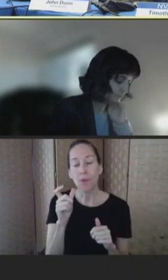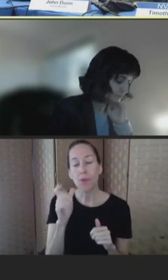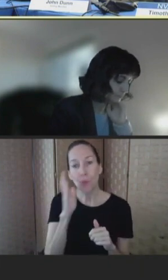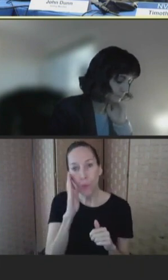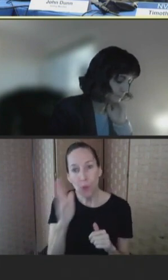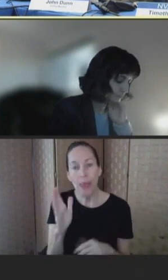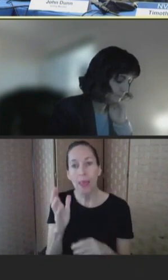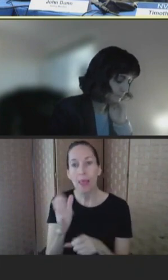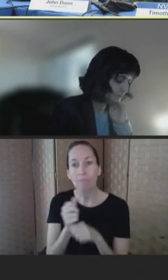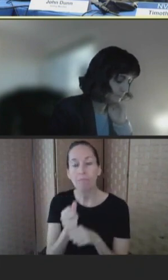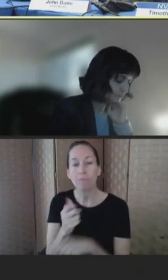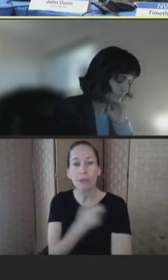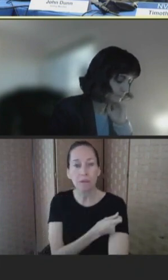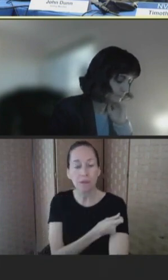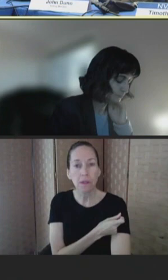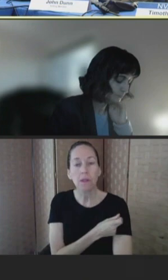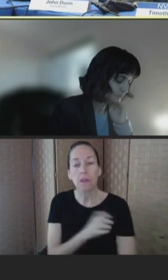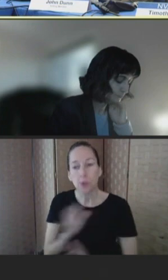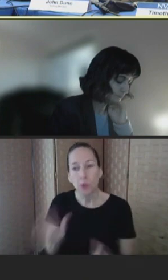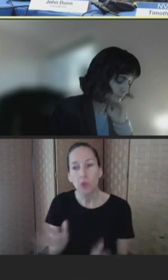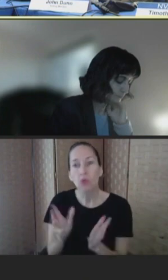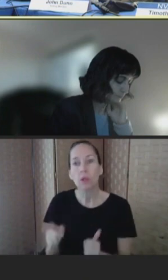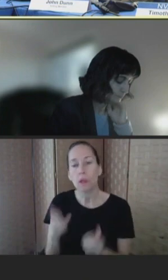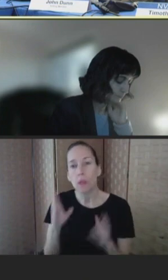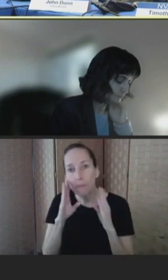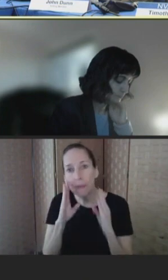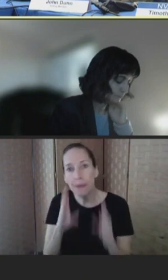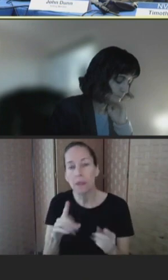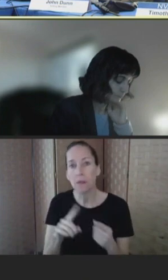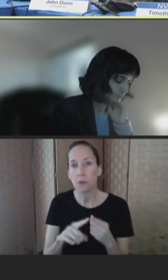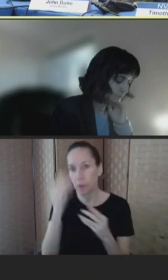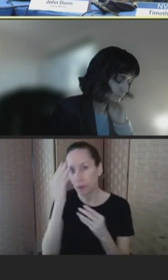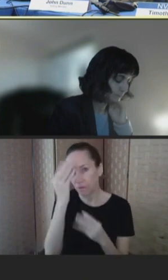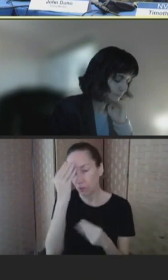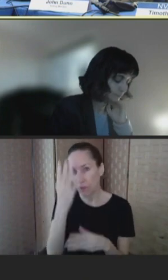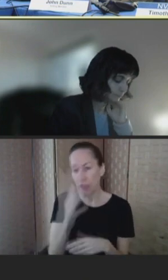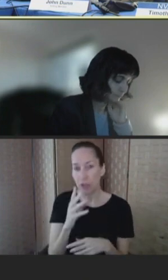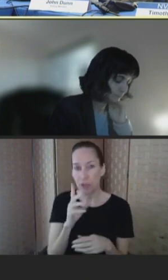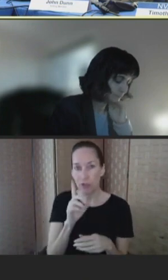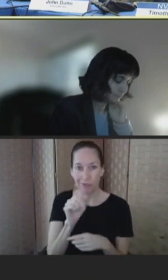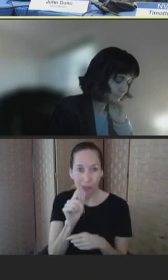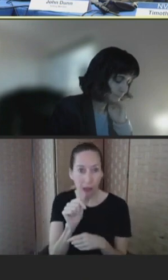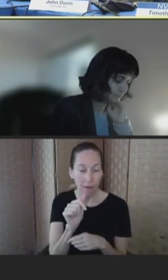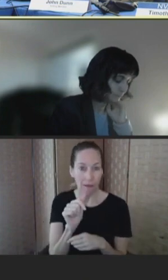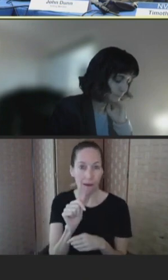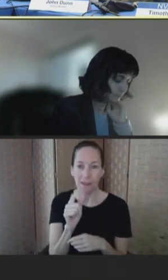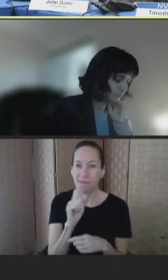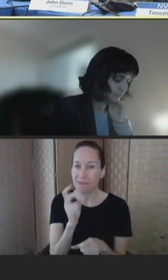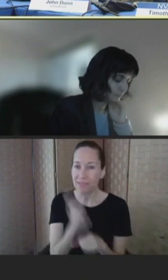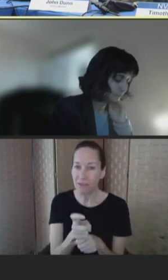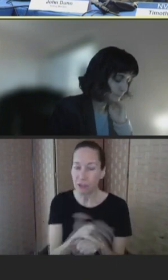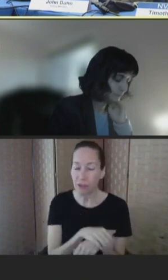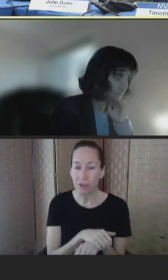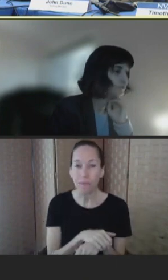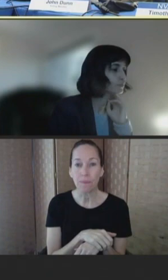info and data like this is very difficult. On the other hand, for the people who are trying to